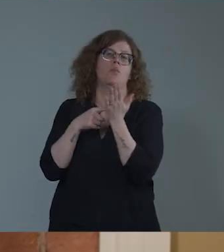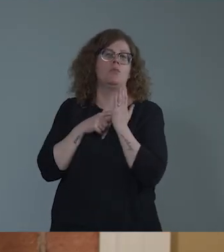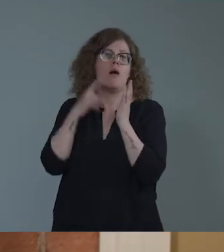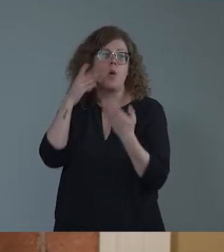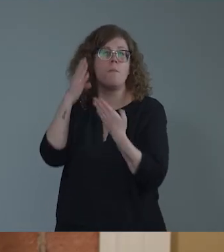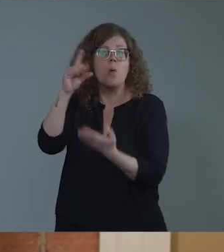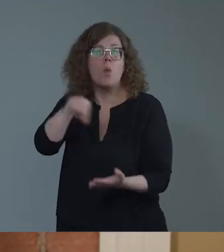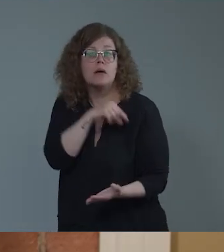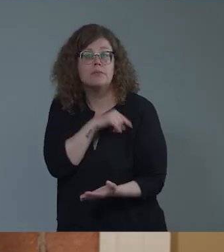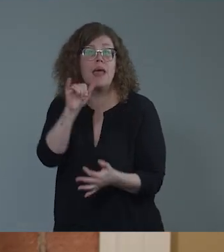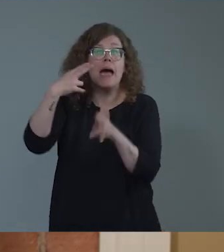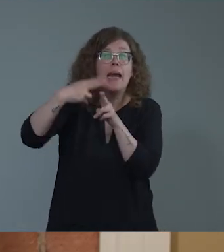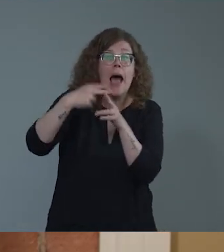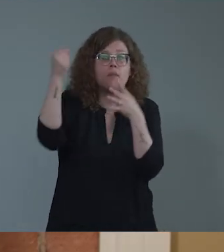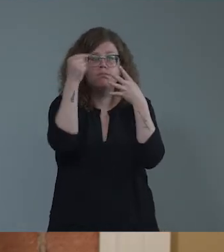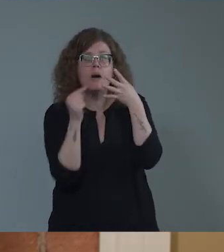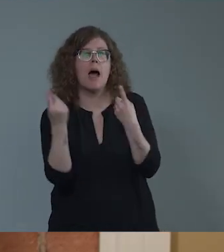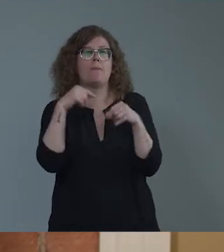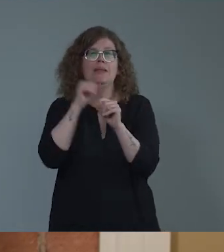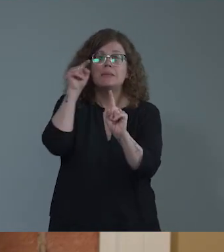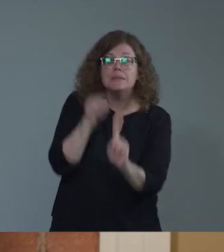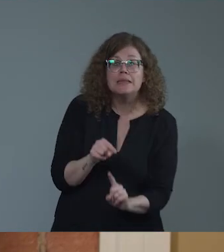That then is evaluated based on those goals that you lay out